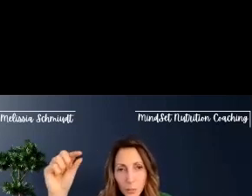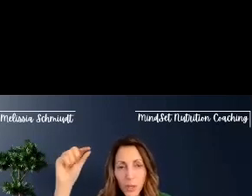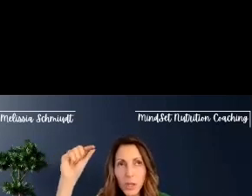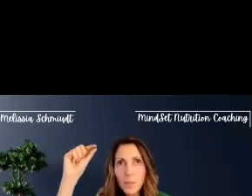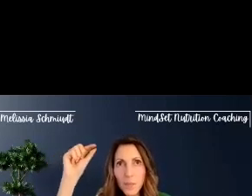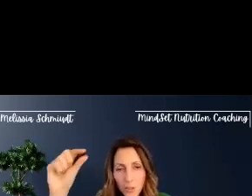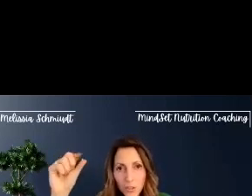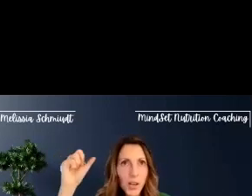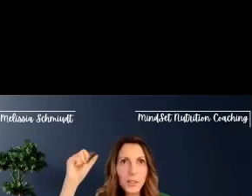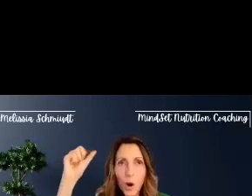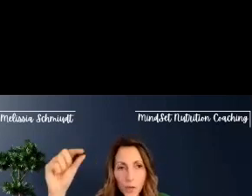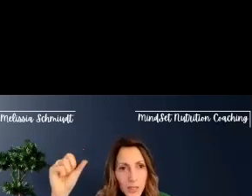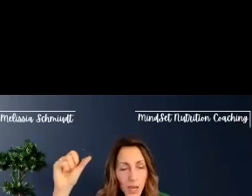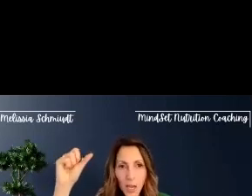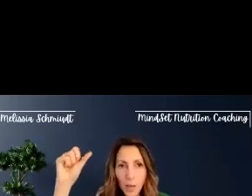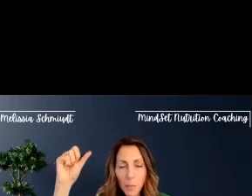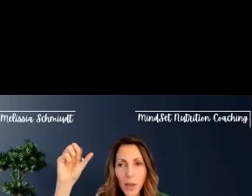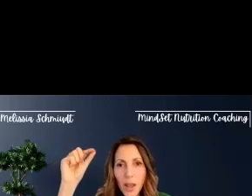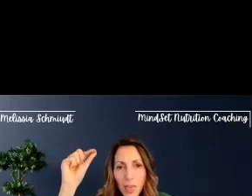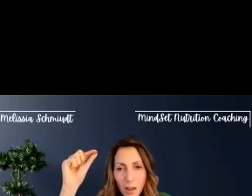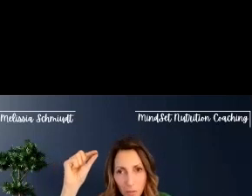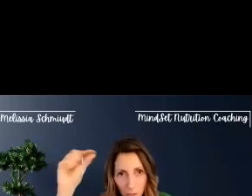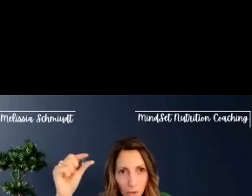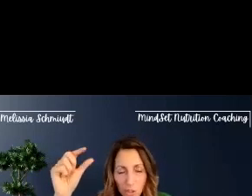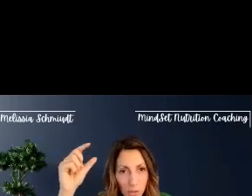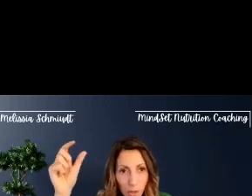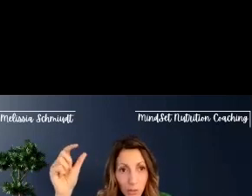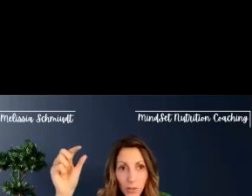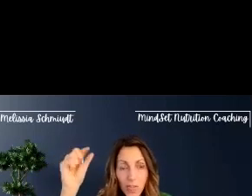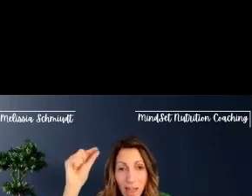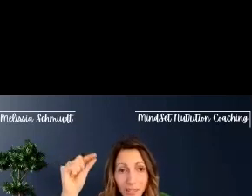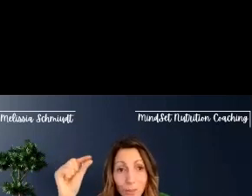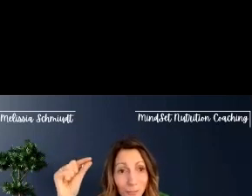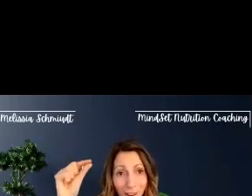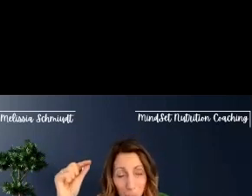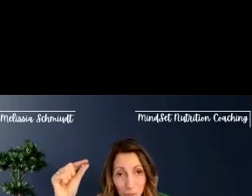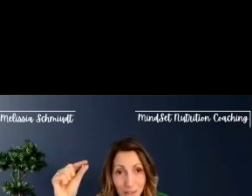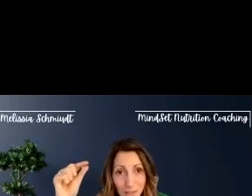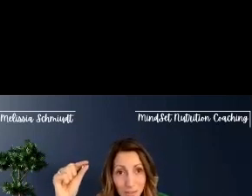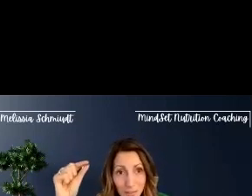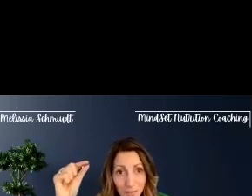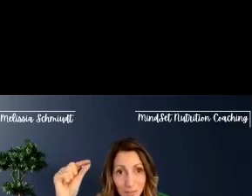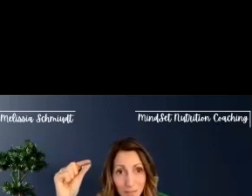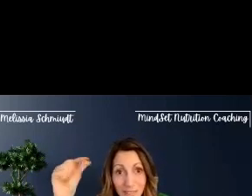deliberate, exercise-- heart rate's getting up, you go to the gym, whatever, that is only 5%.